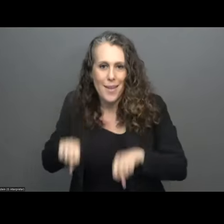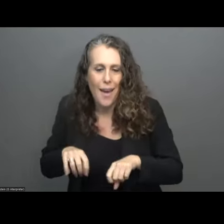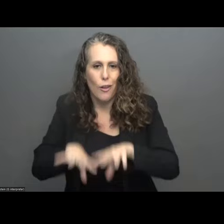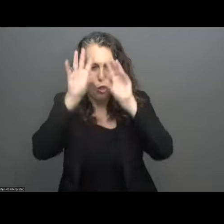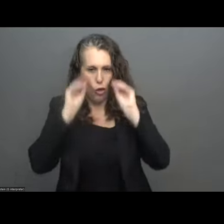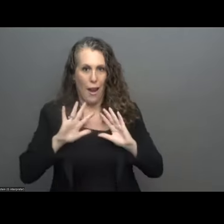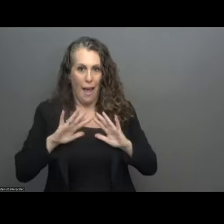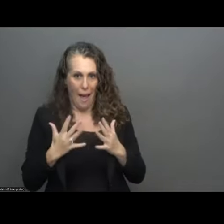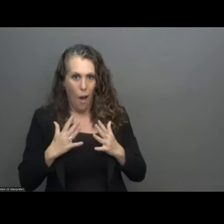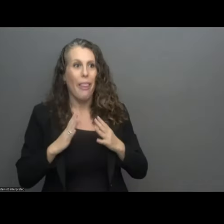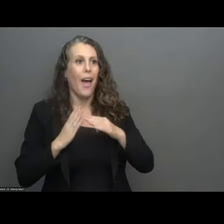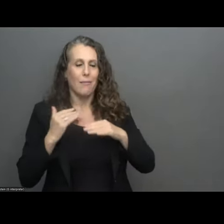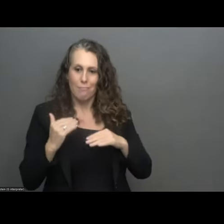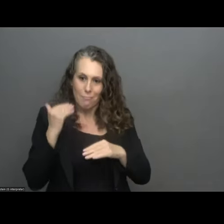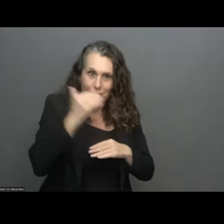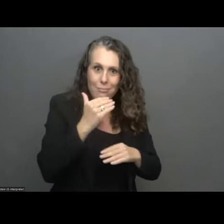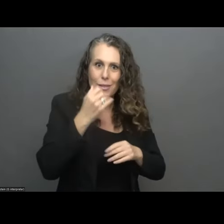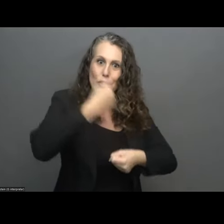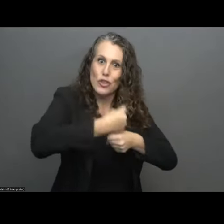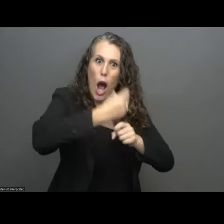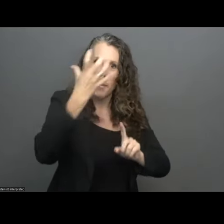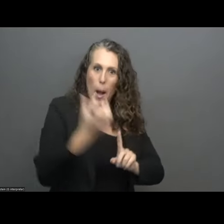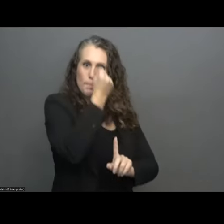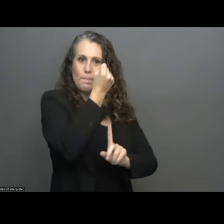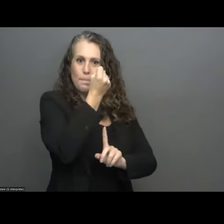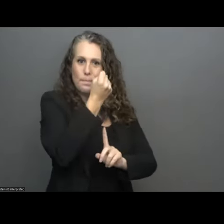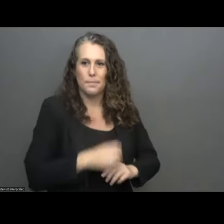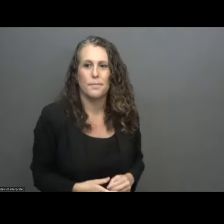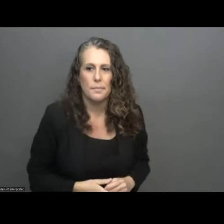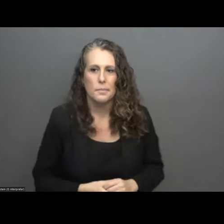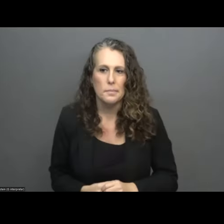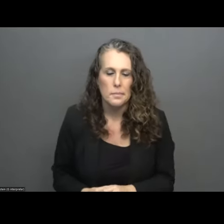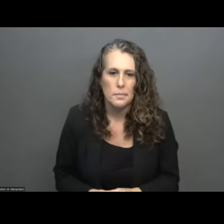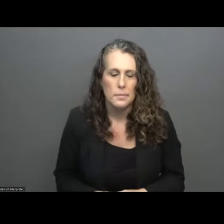can work on top of this we're hoping that we'll be able to announce